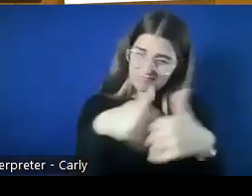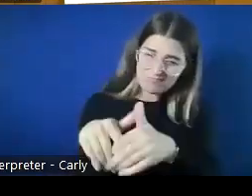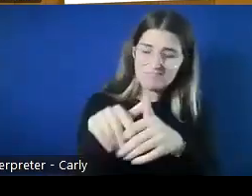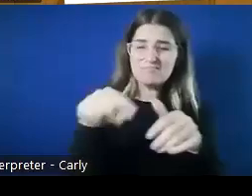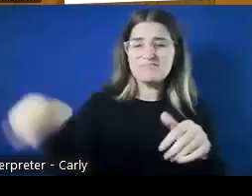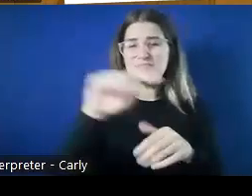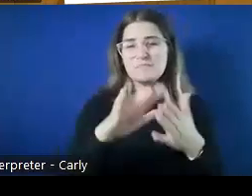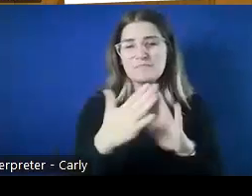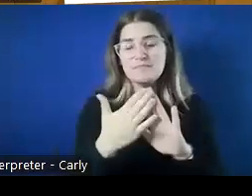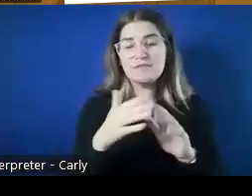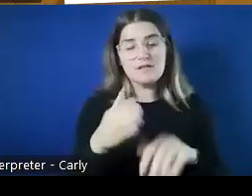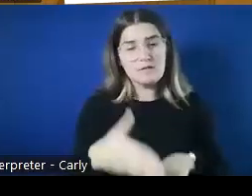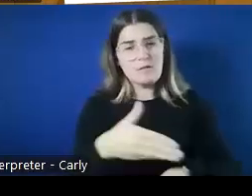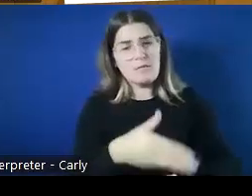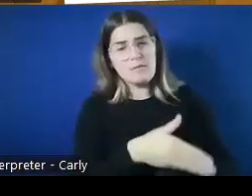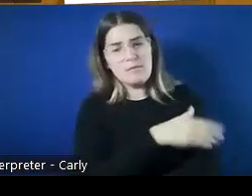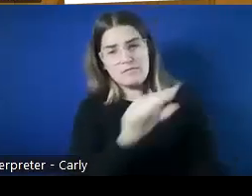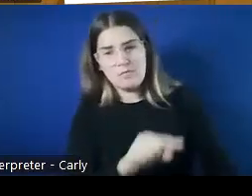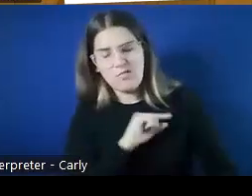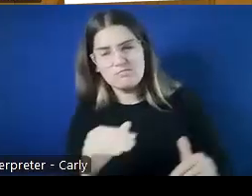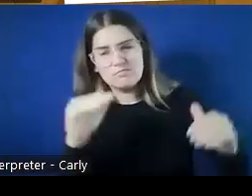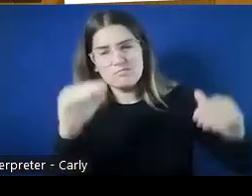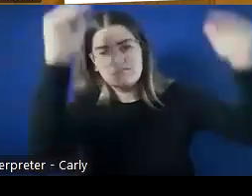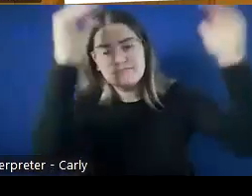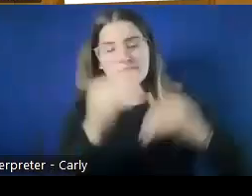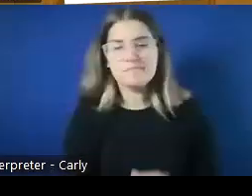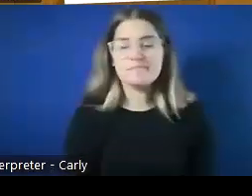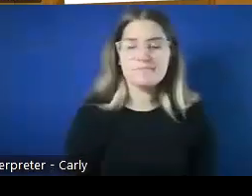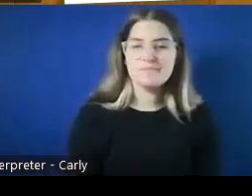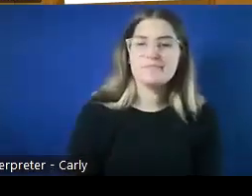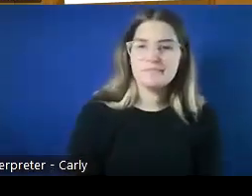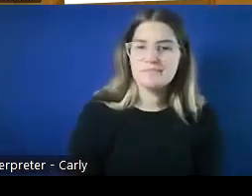us with quality improvement after I think what you've seen and what I happy to talk about now